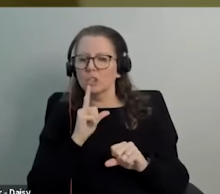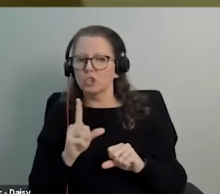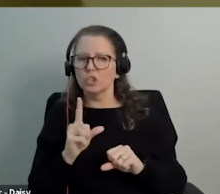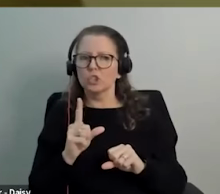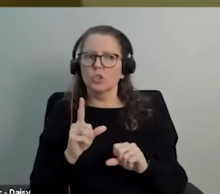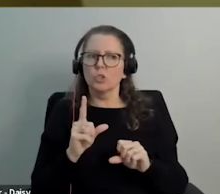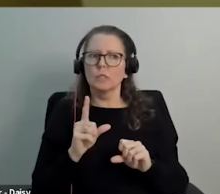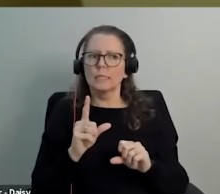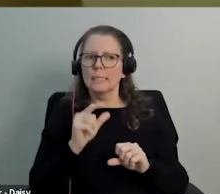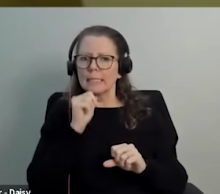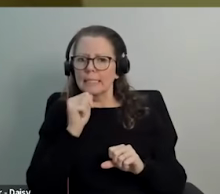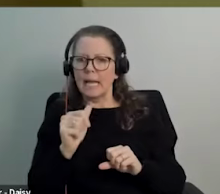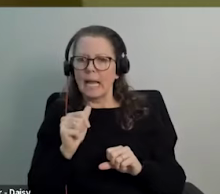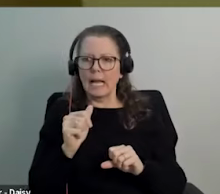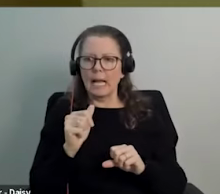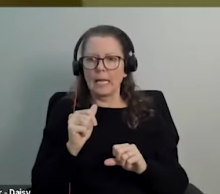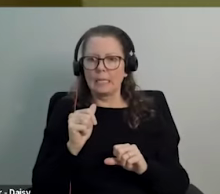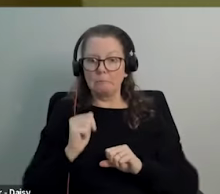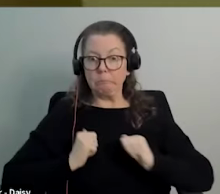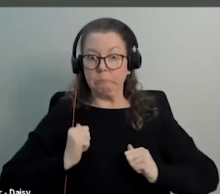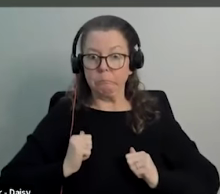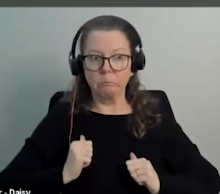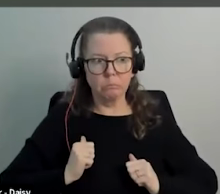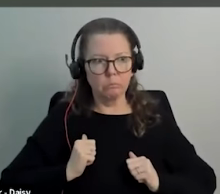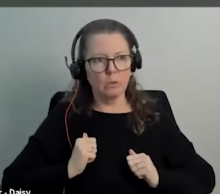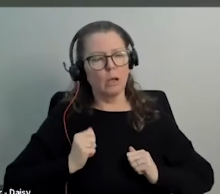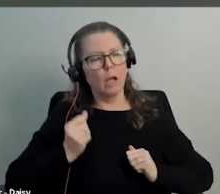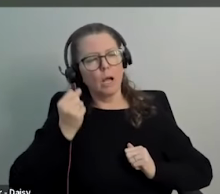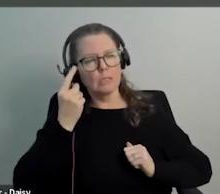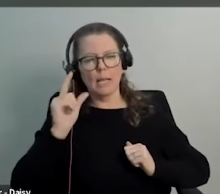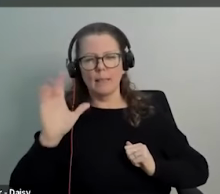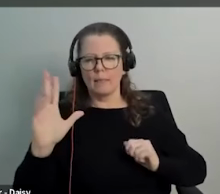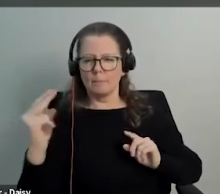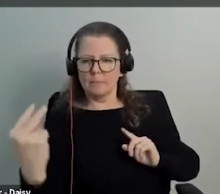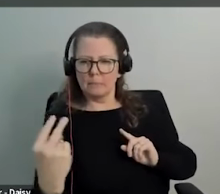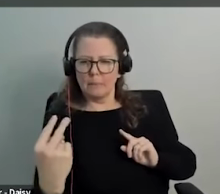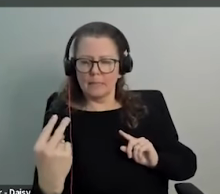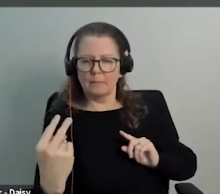of also seeing what the other side is too, and coming together.